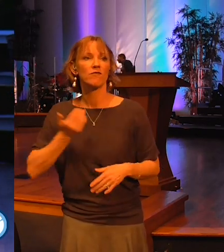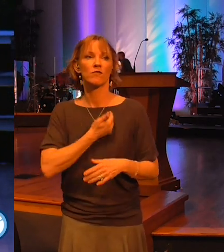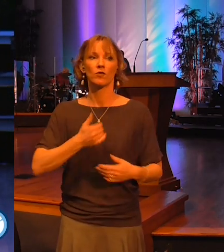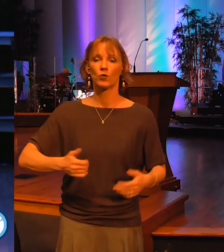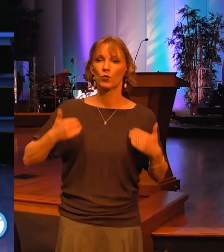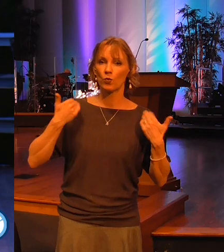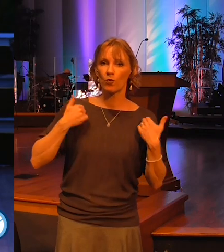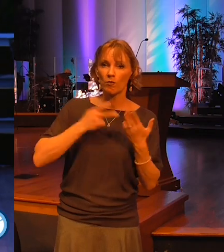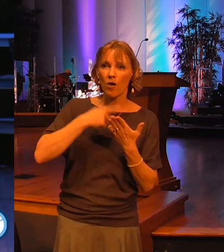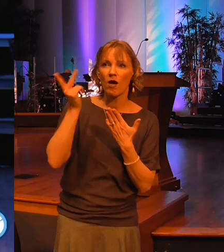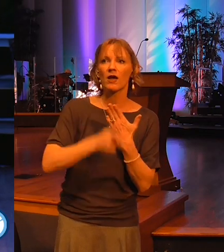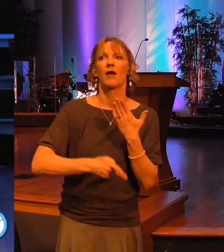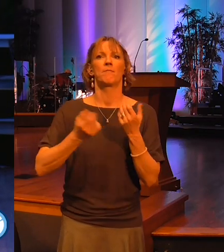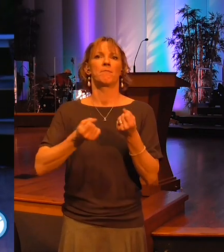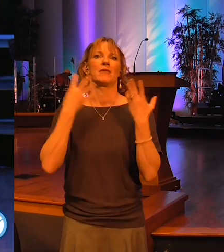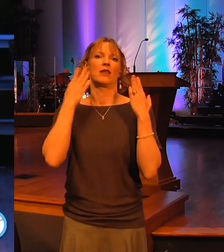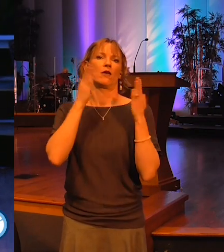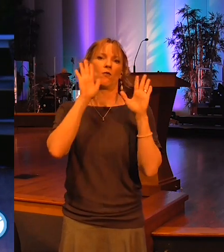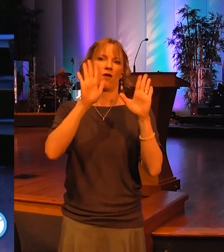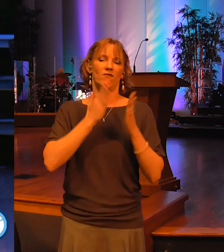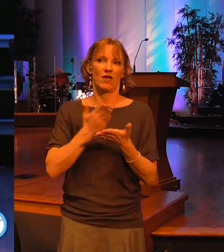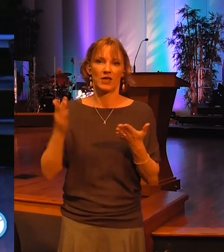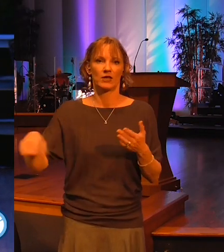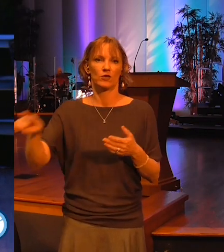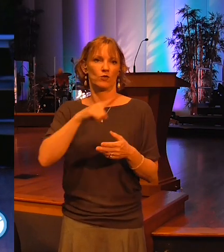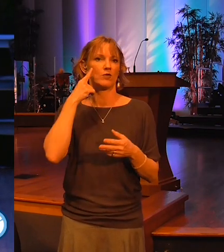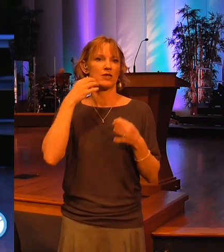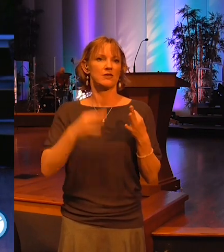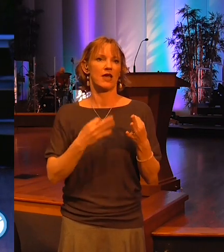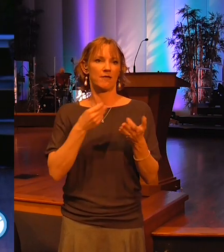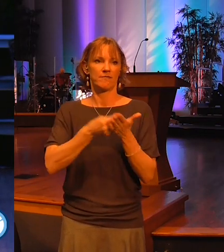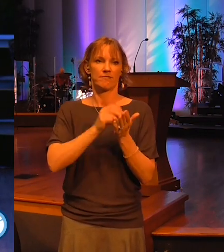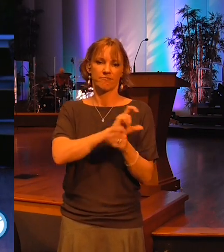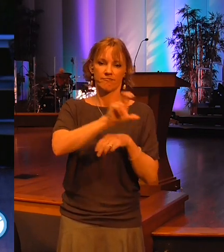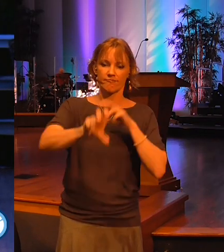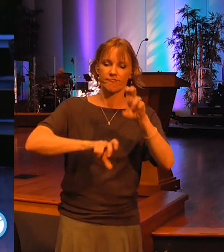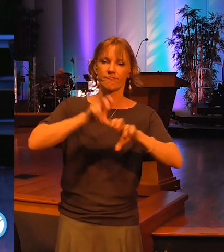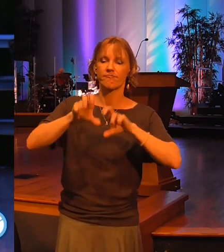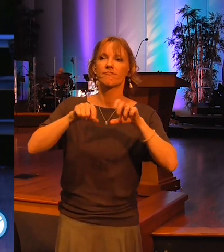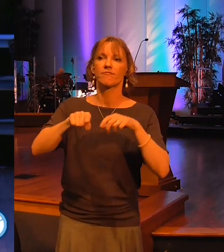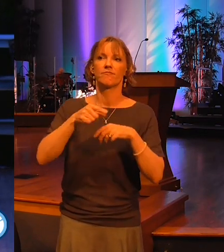many wonderful things you choose to invest here at Mile High Church i hope you get the best possible